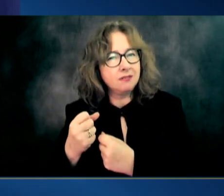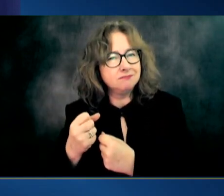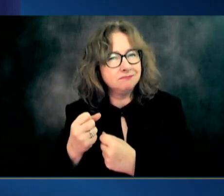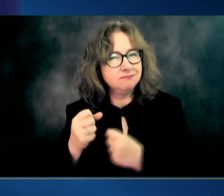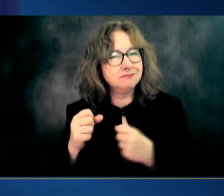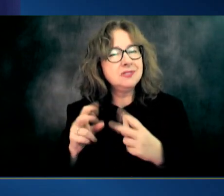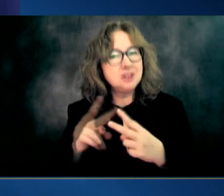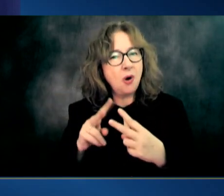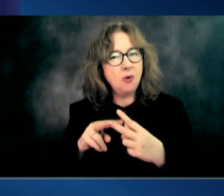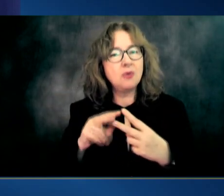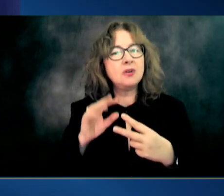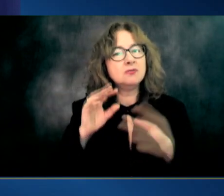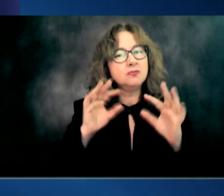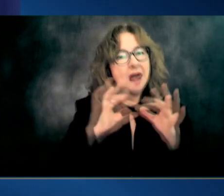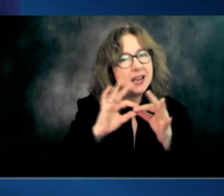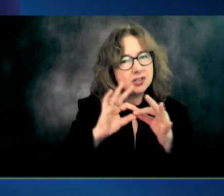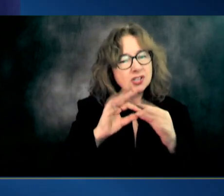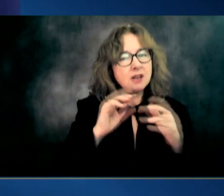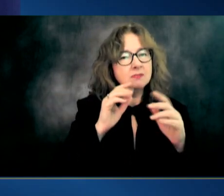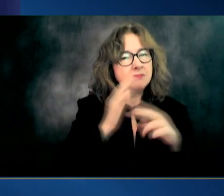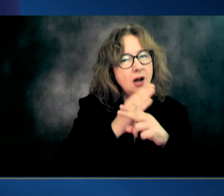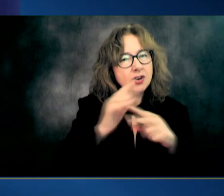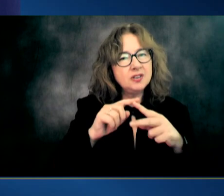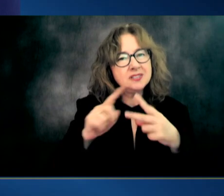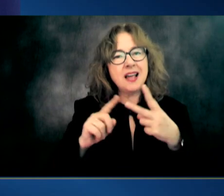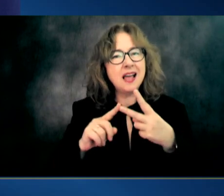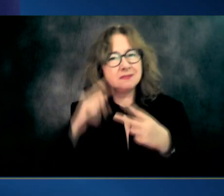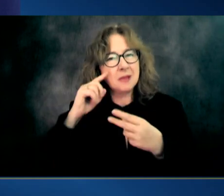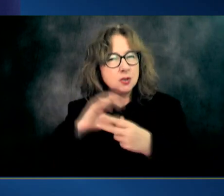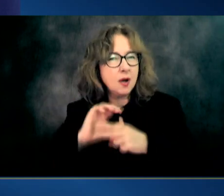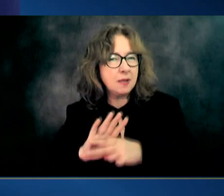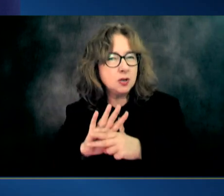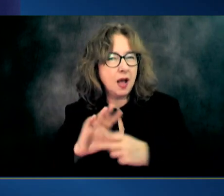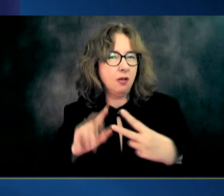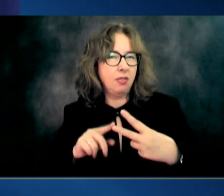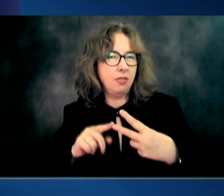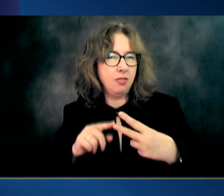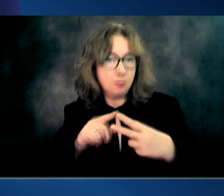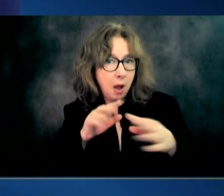talking to your partners and navigating the stress of those kinds of dynamics.